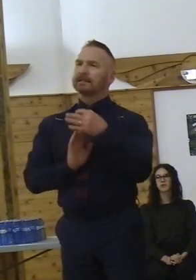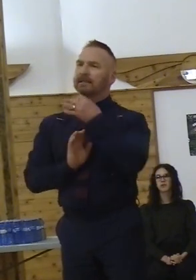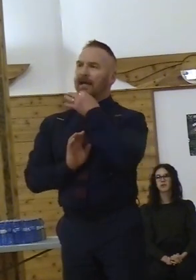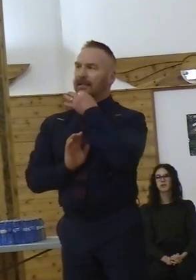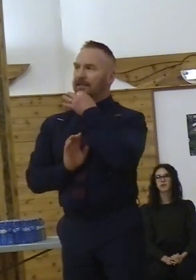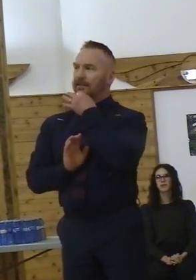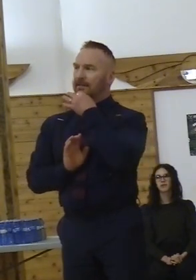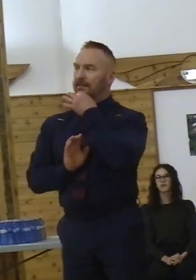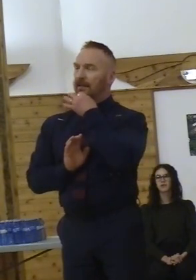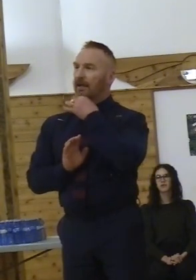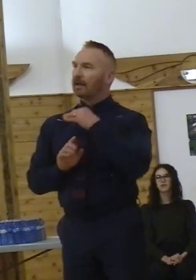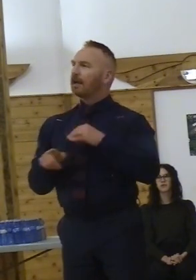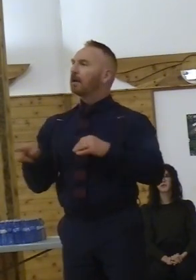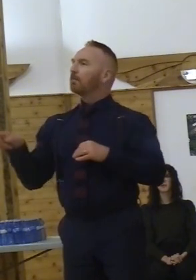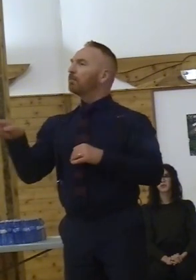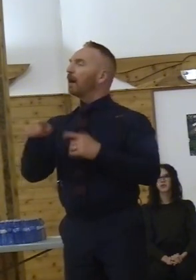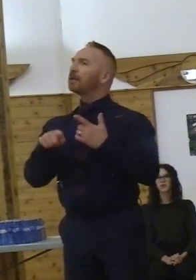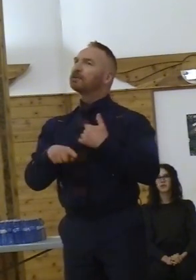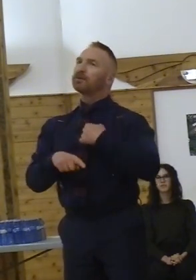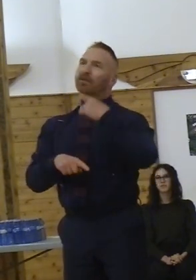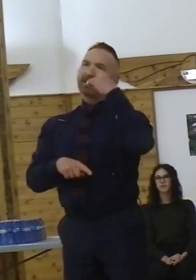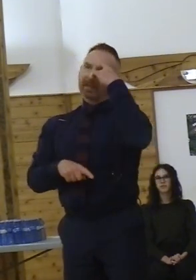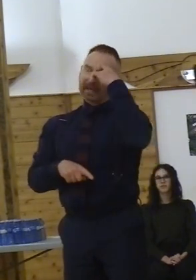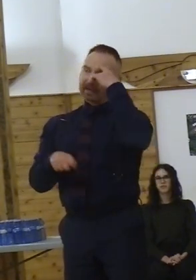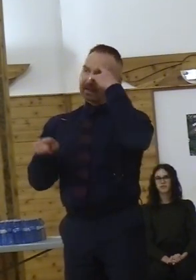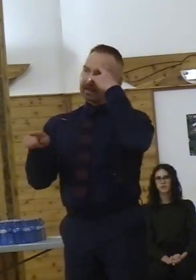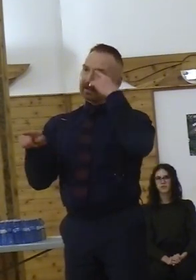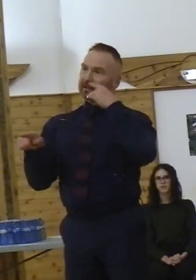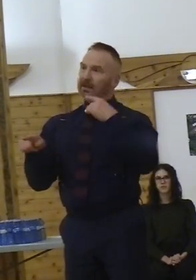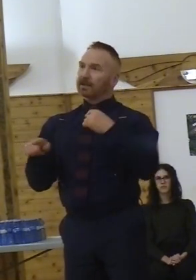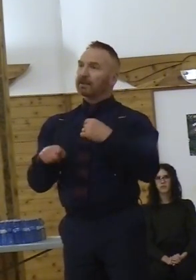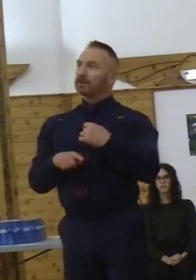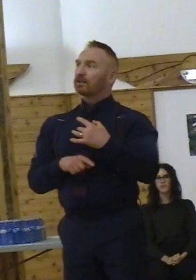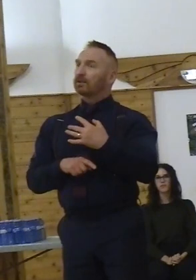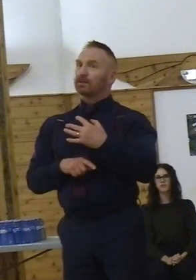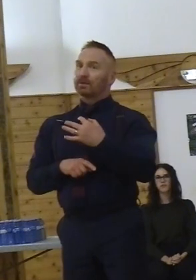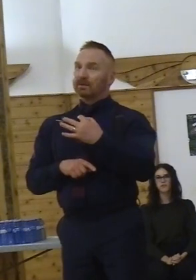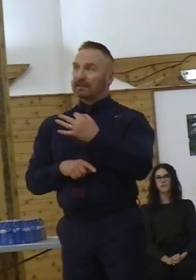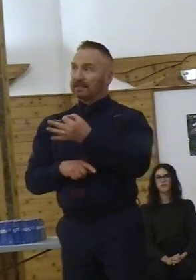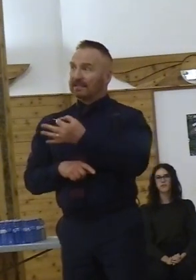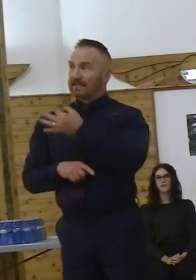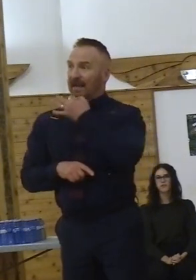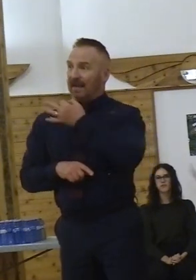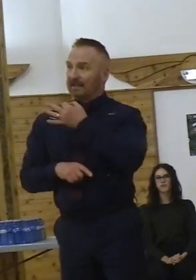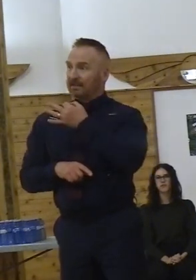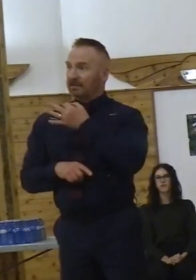when you're a child. You're going to grow to as old as I am.